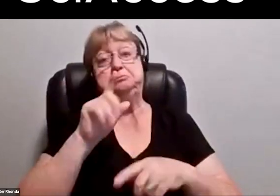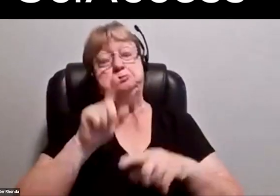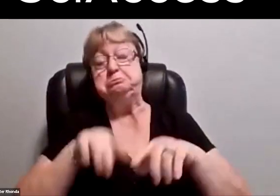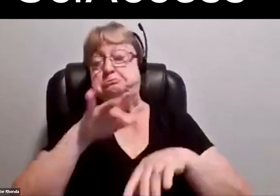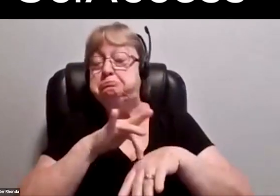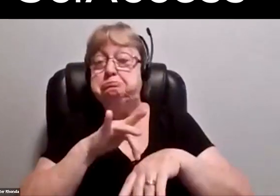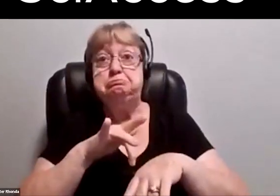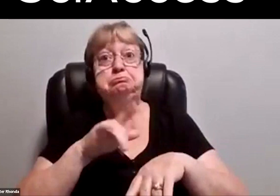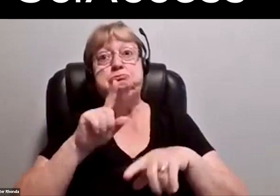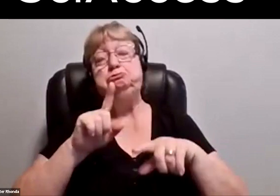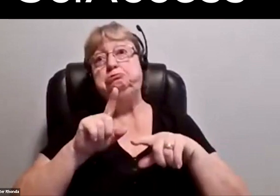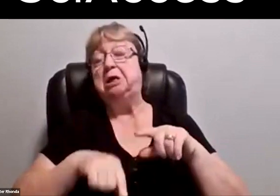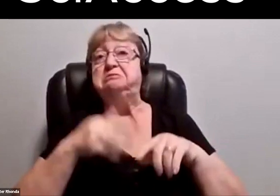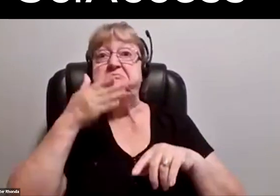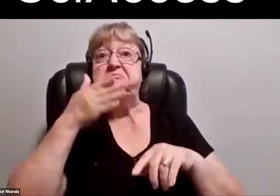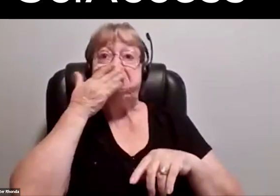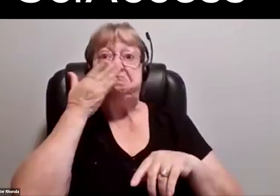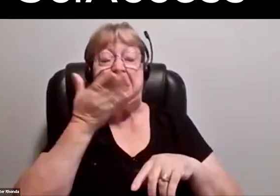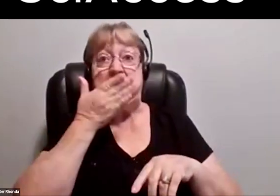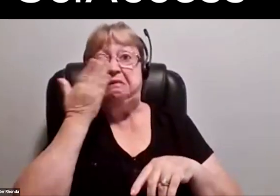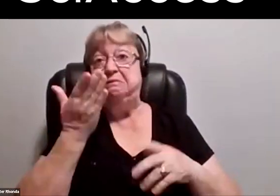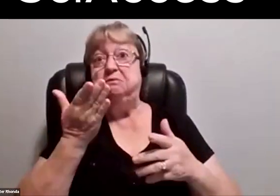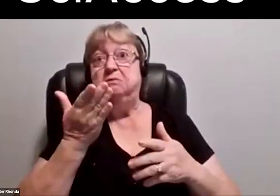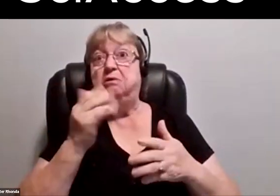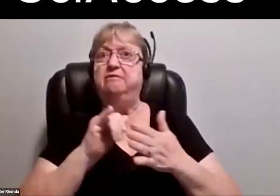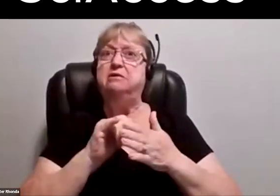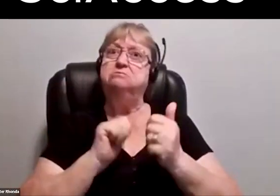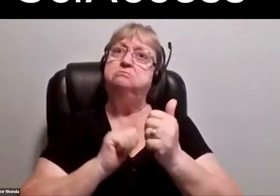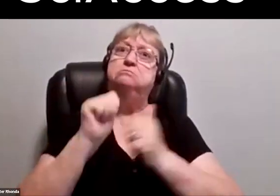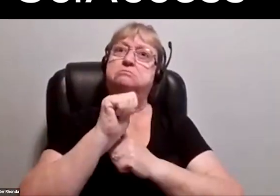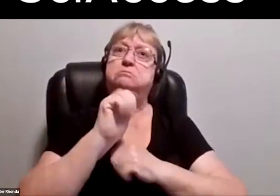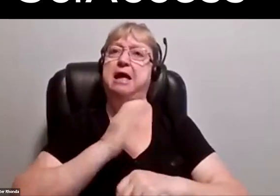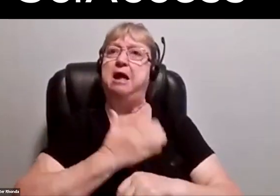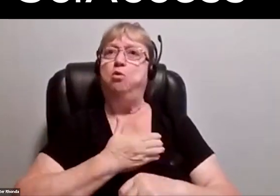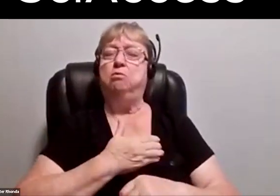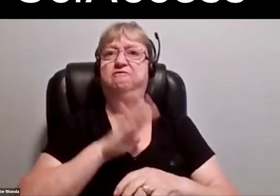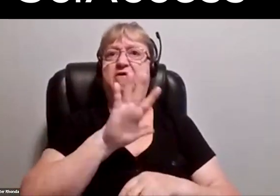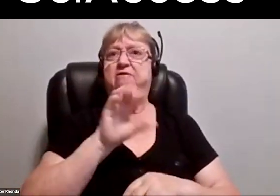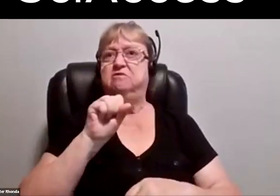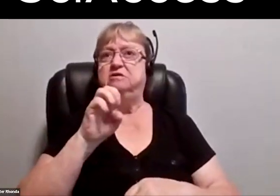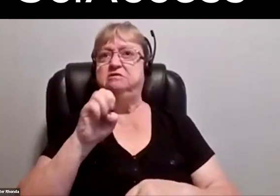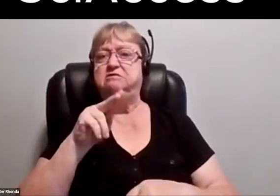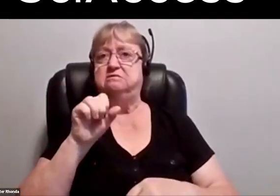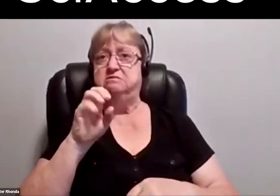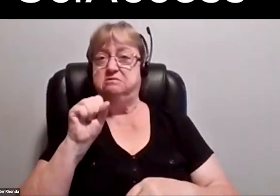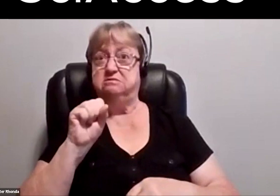Those are all beyond the realm of our senses. By studying them and constructing a mental model of them,